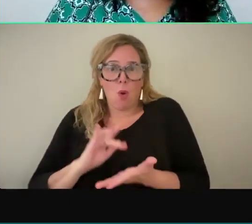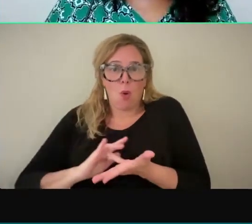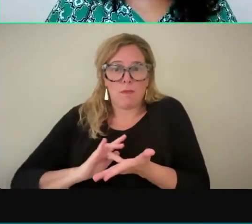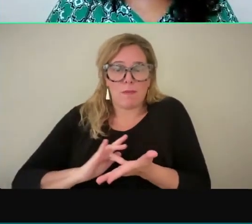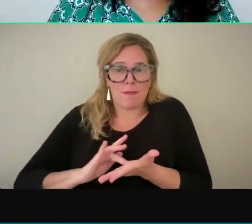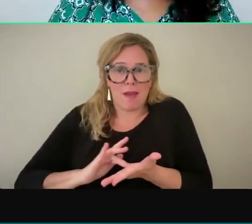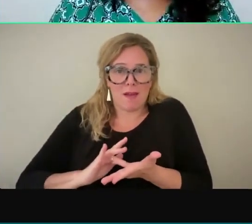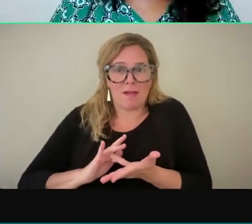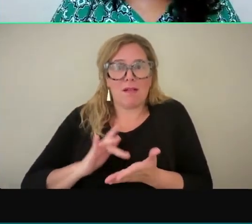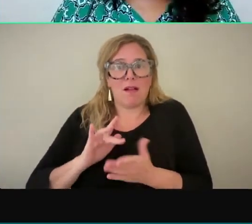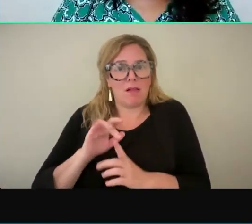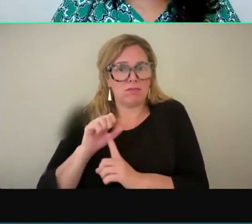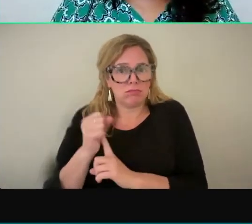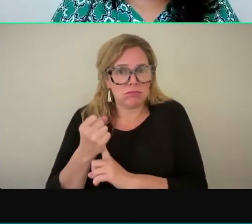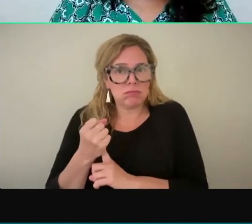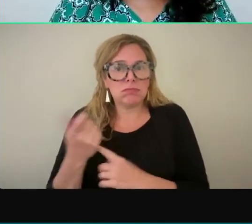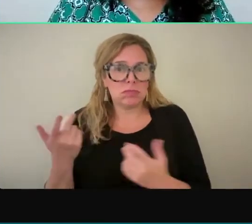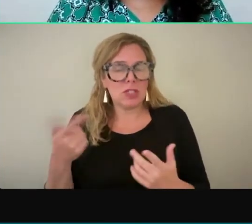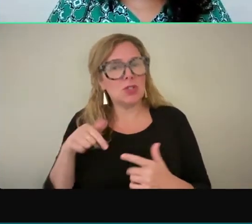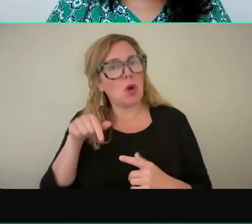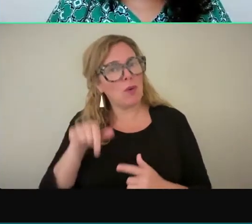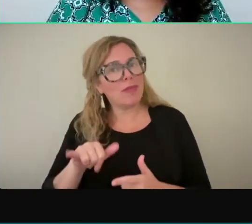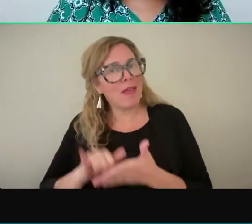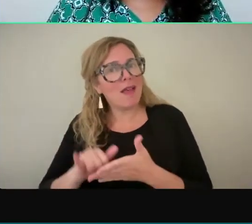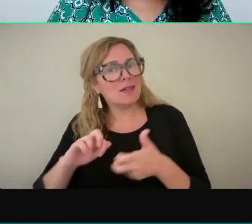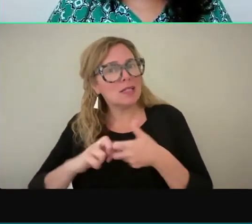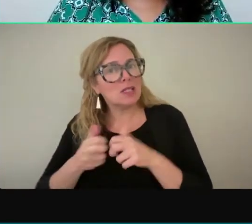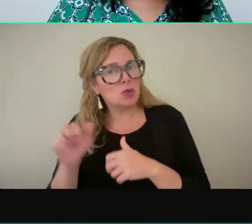Natali Edmonds: Another question I asked was, if you could make any request to the